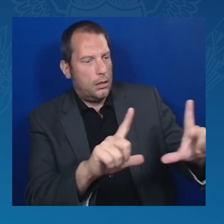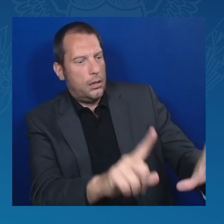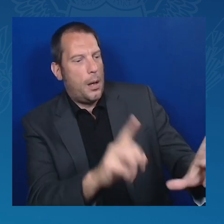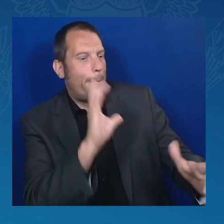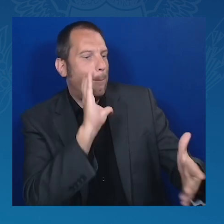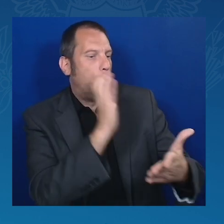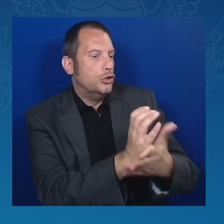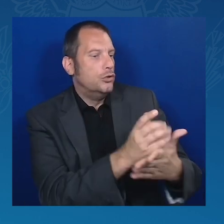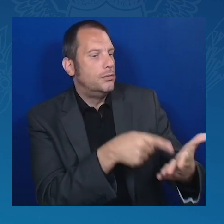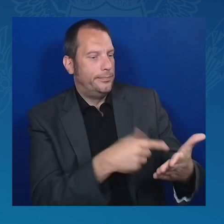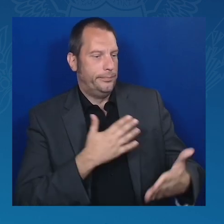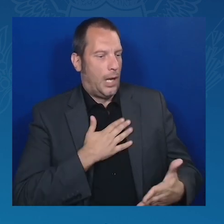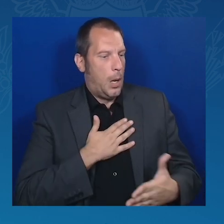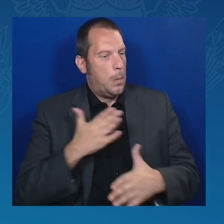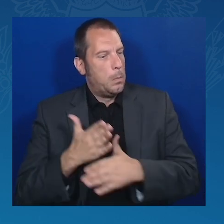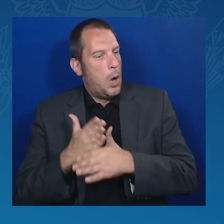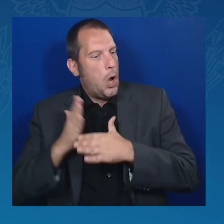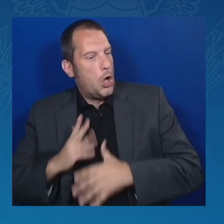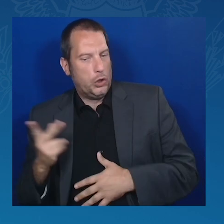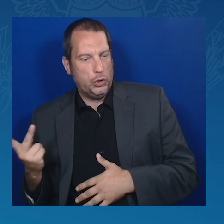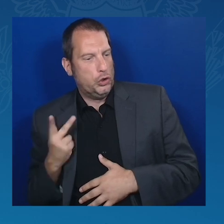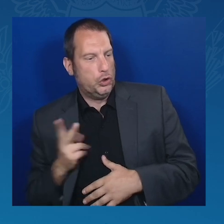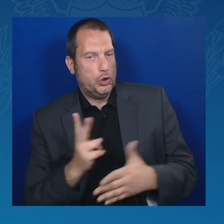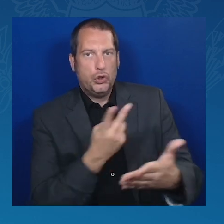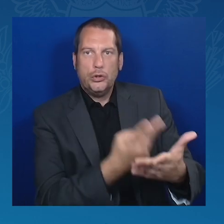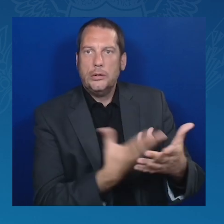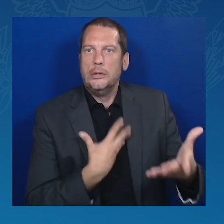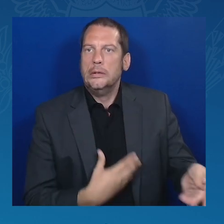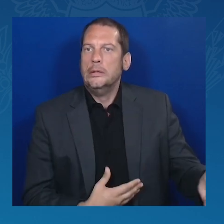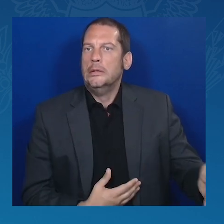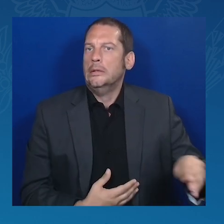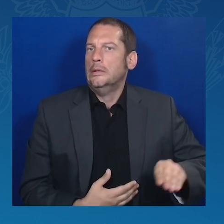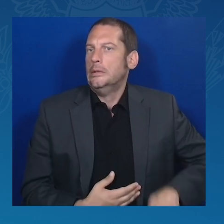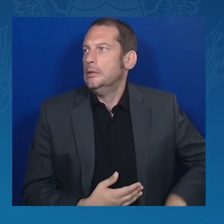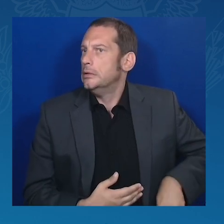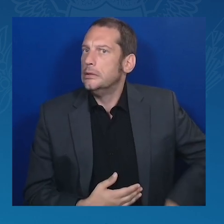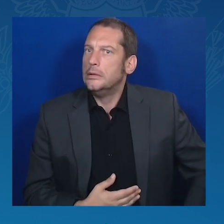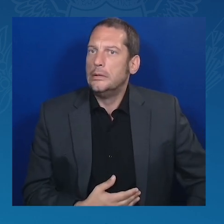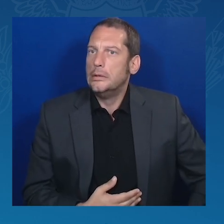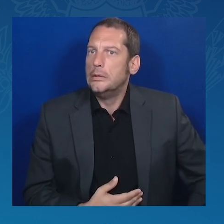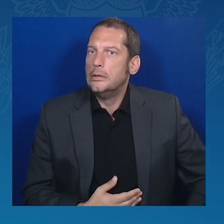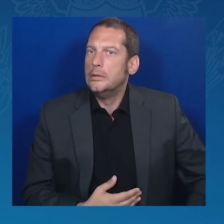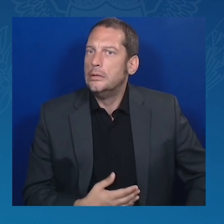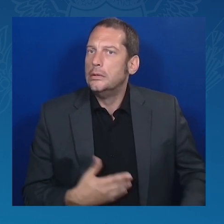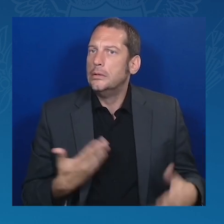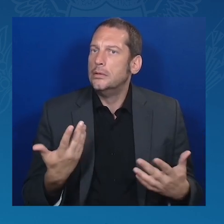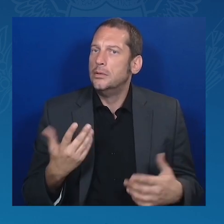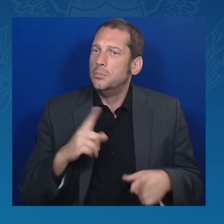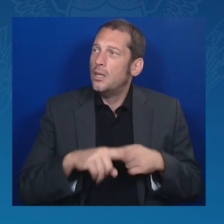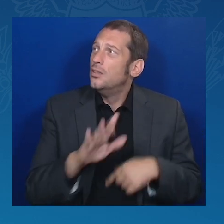To do God's work to teach other people's children. And Lord knows we don't pay him enough as it is.